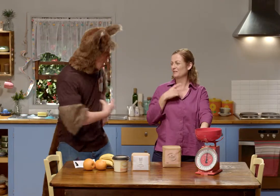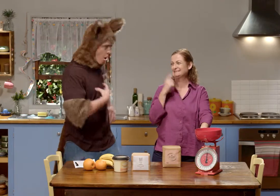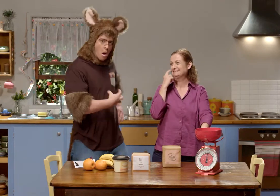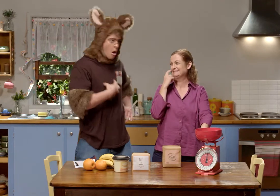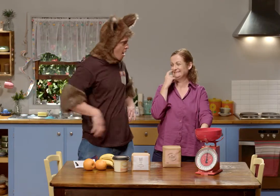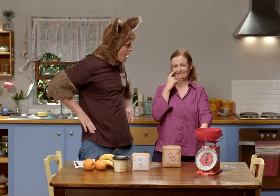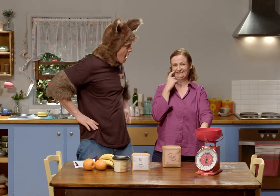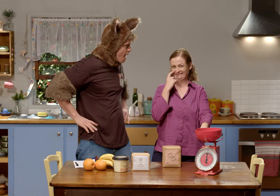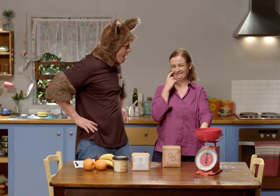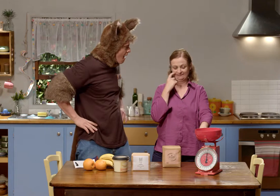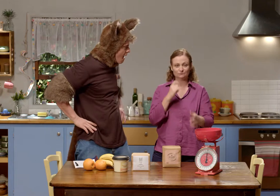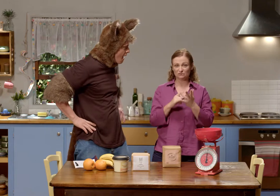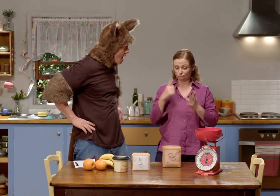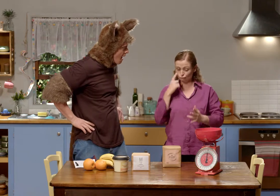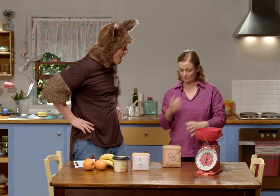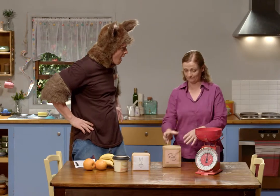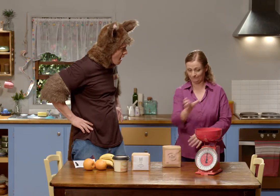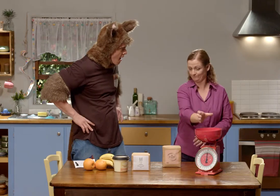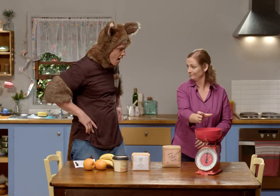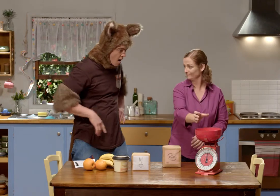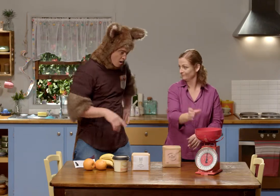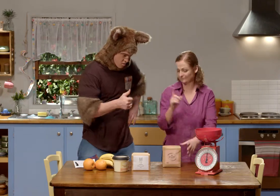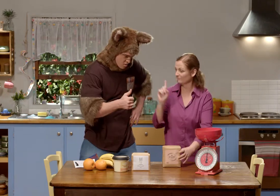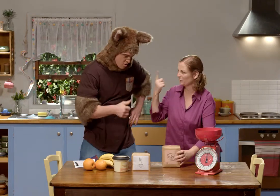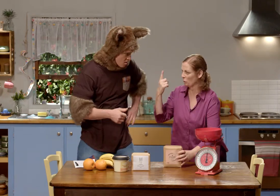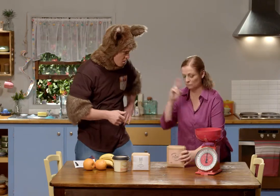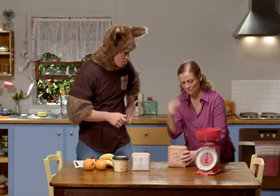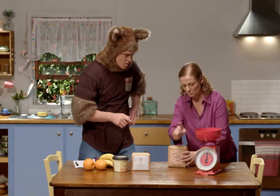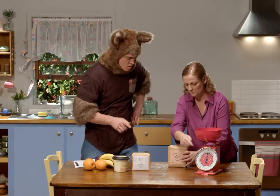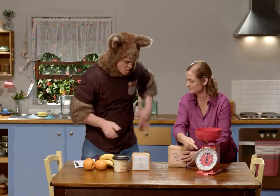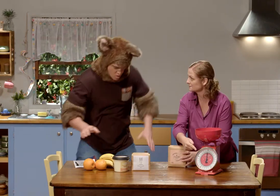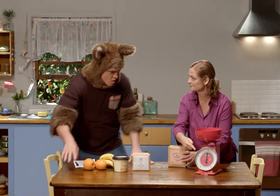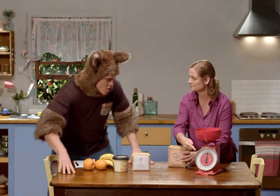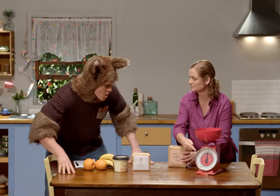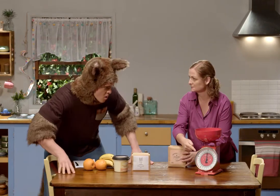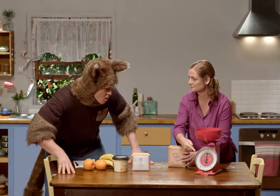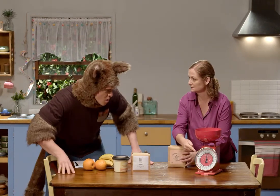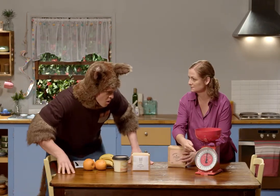They're much easier to use. We have to put the flour in the bowl. What does that say? Is it at zero?